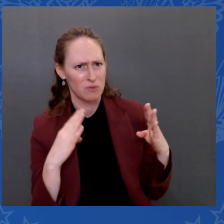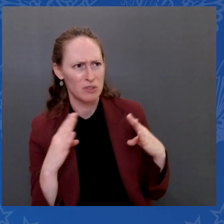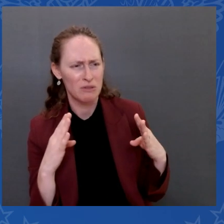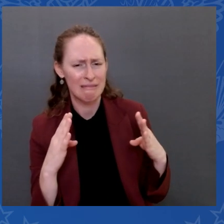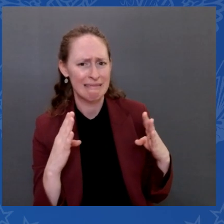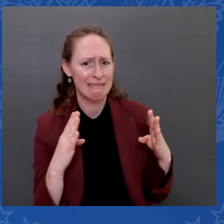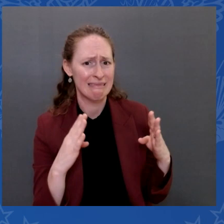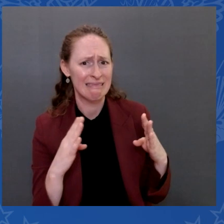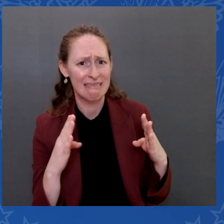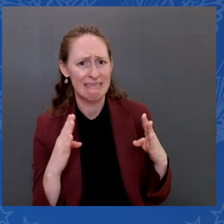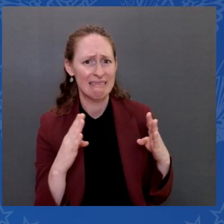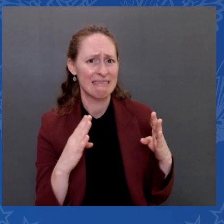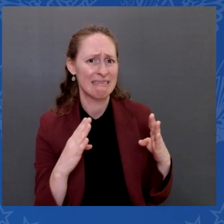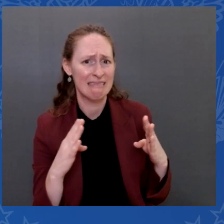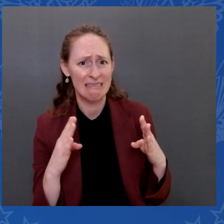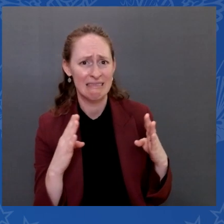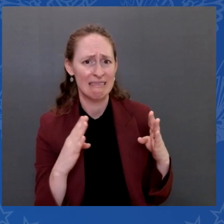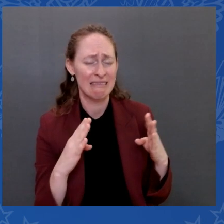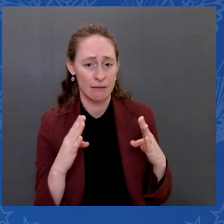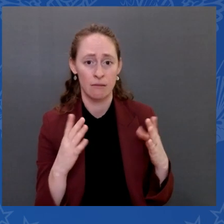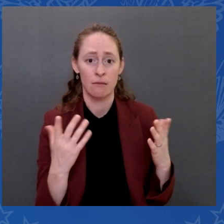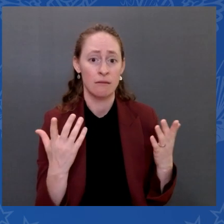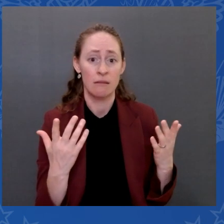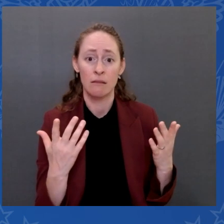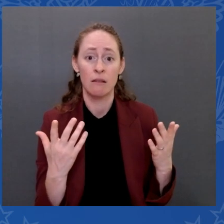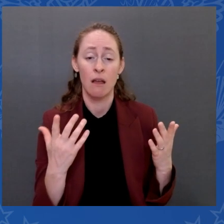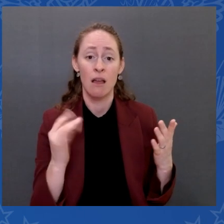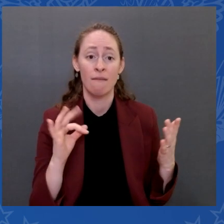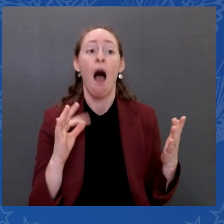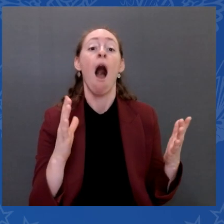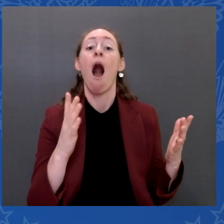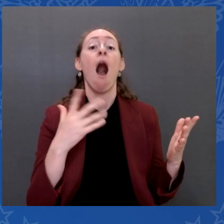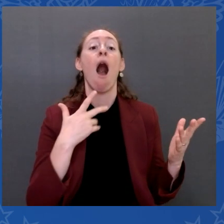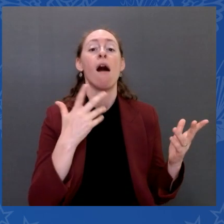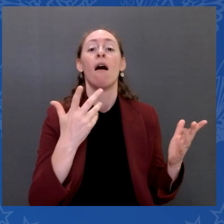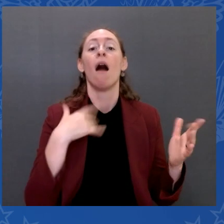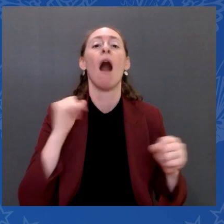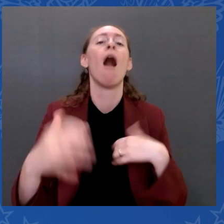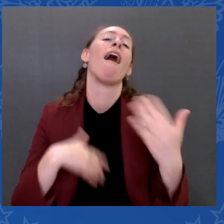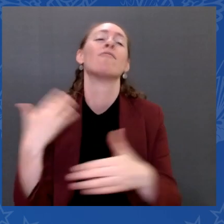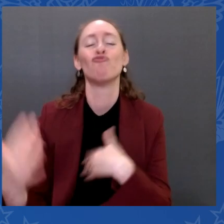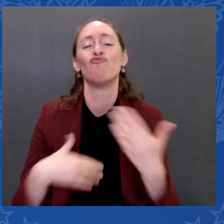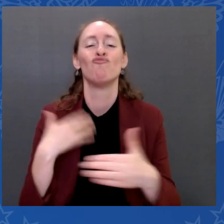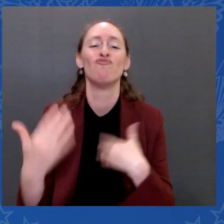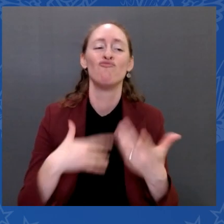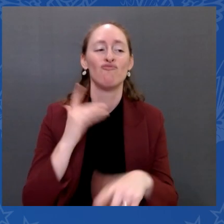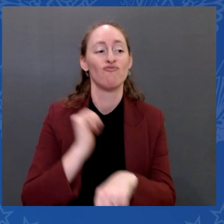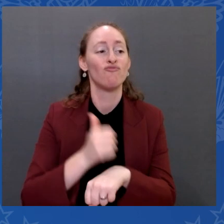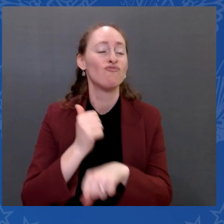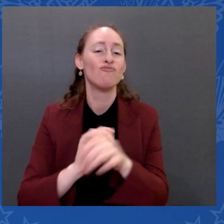And I think we all know that when U.S. manufacturers compete with the workforce that we have and the capabilities we have, we can win.